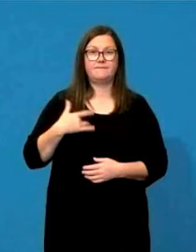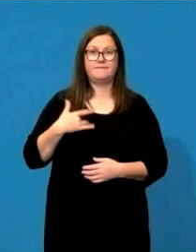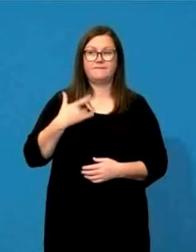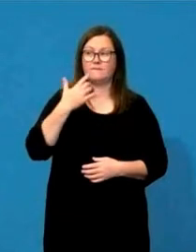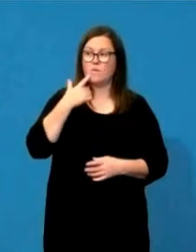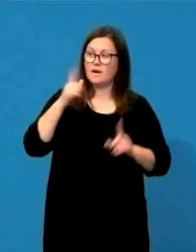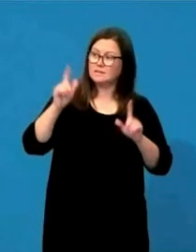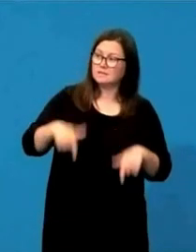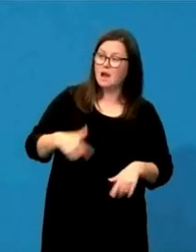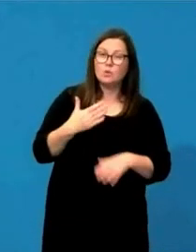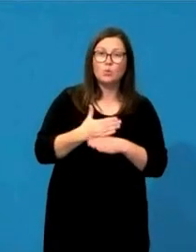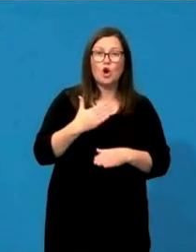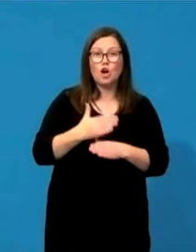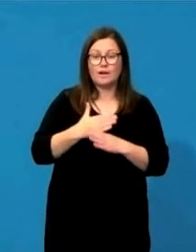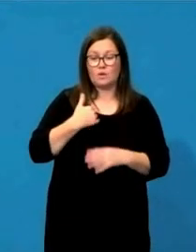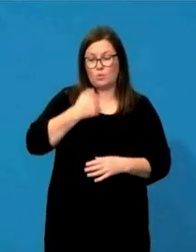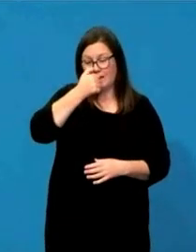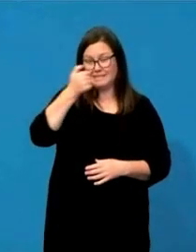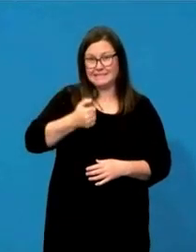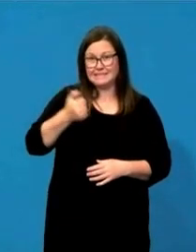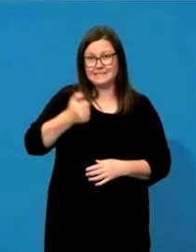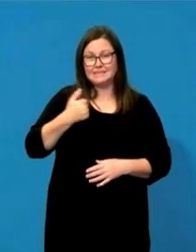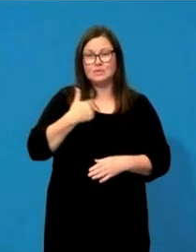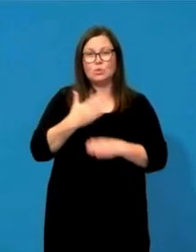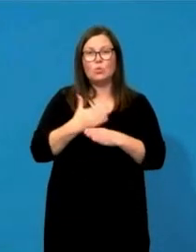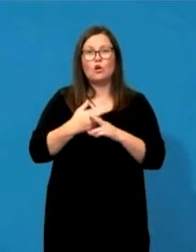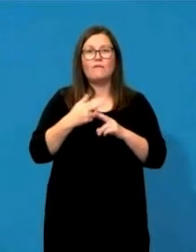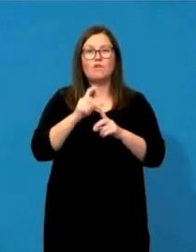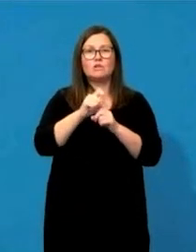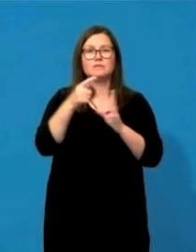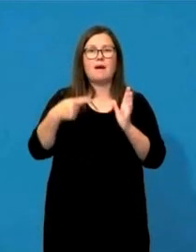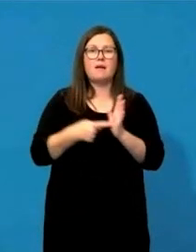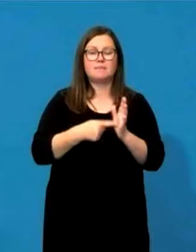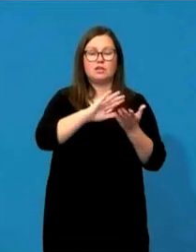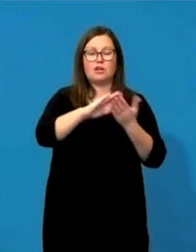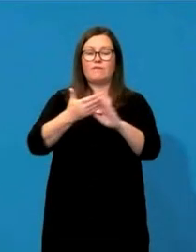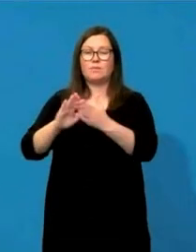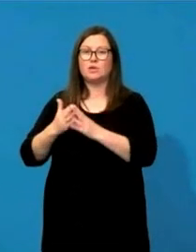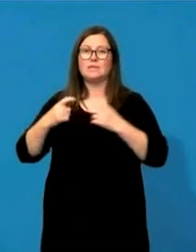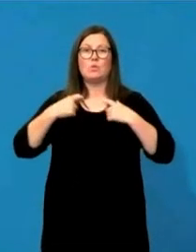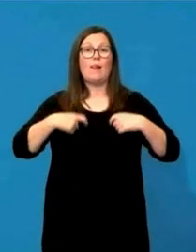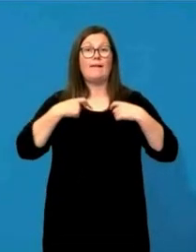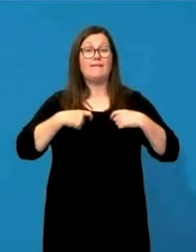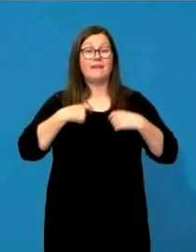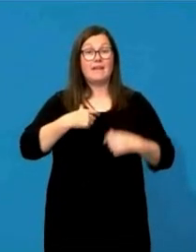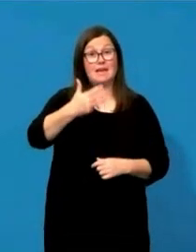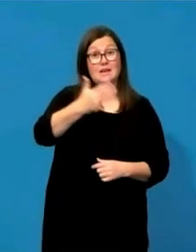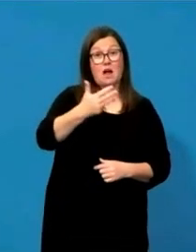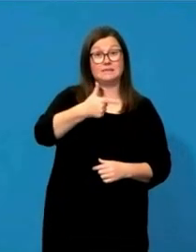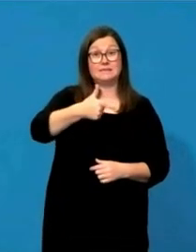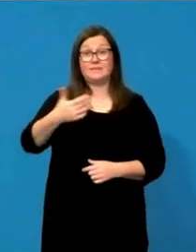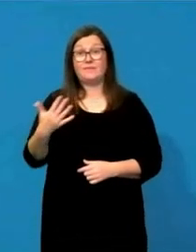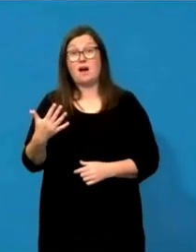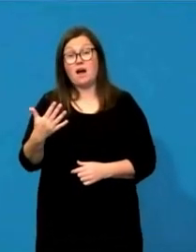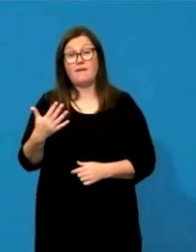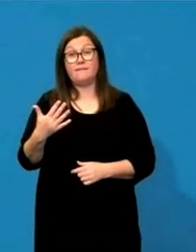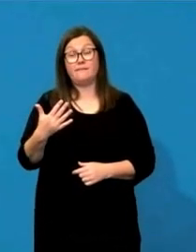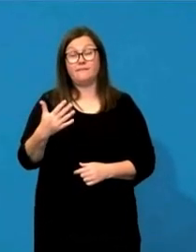the Department Community Welfare in 1975 in which, at that time was - we were just almost